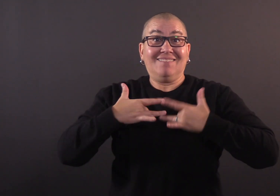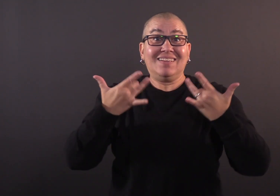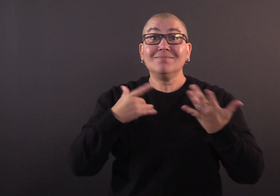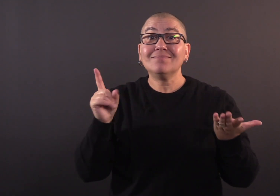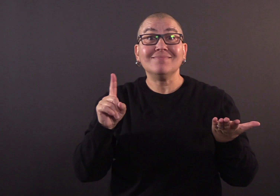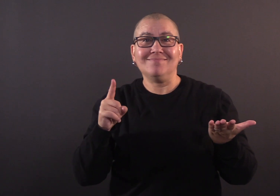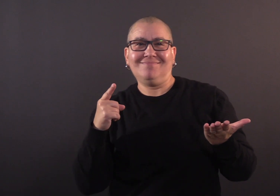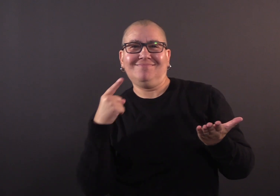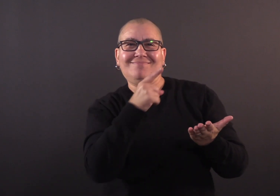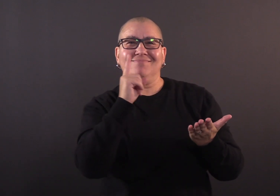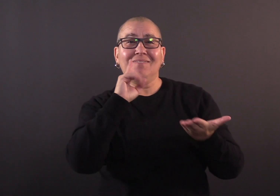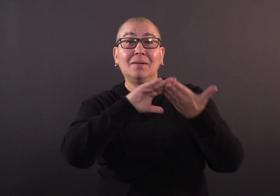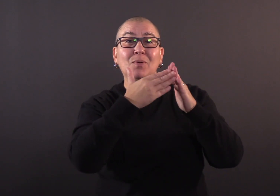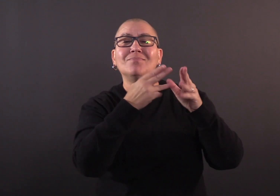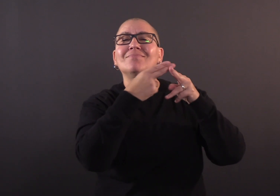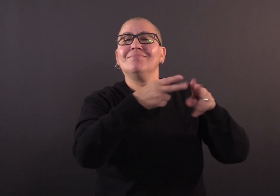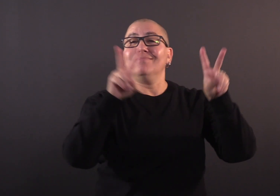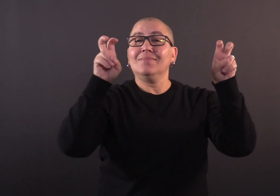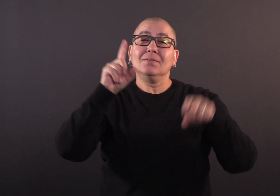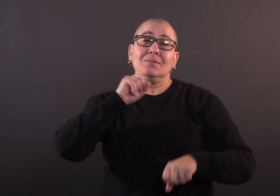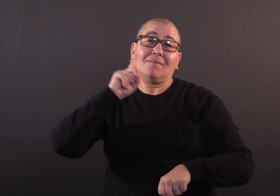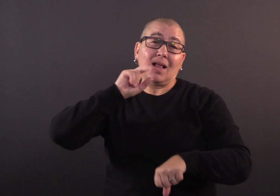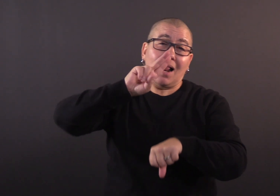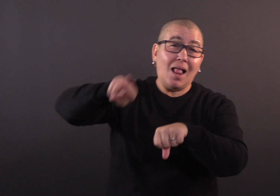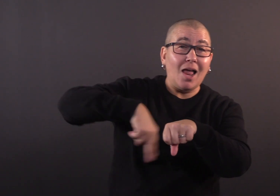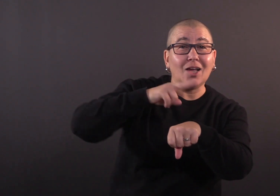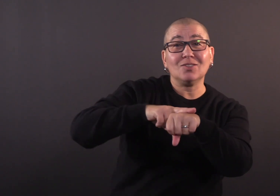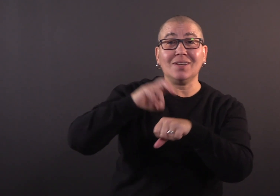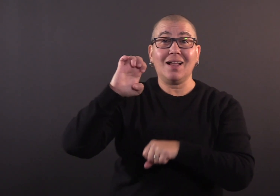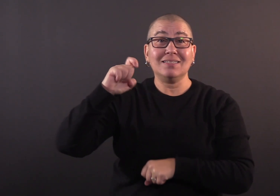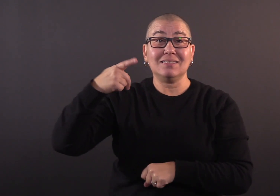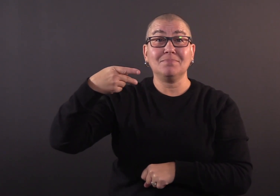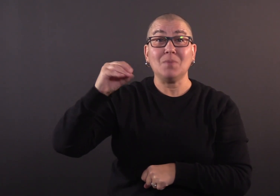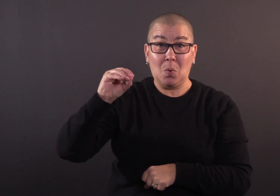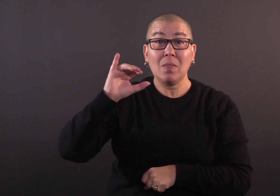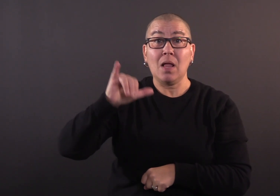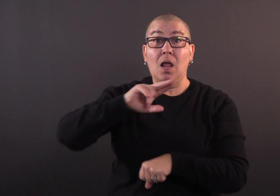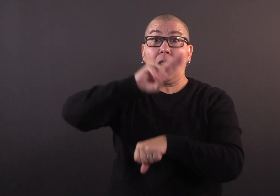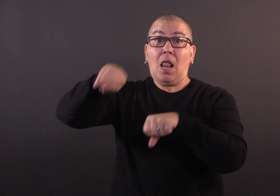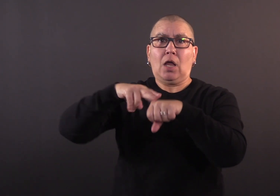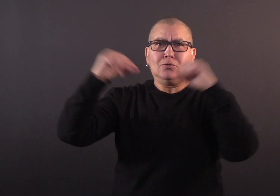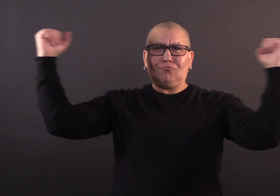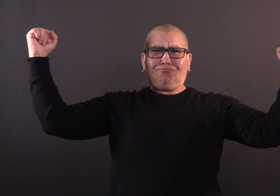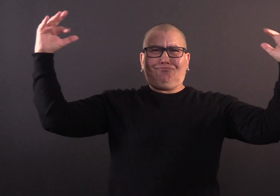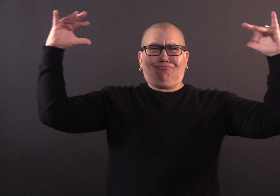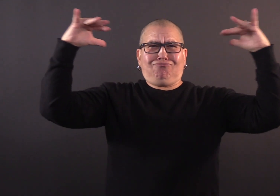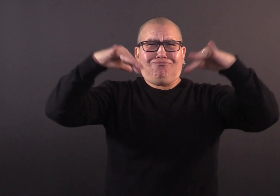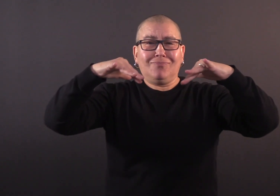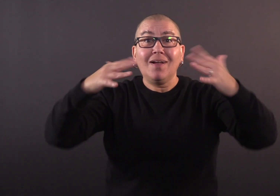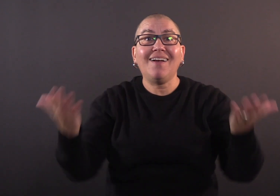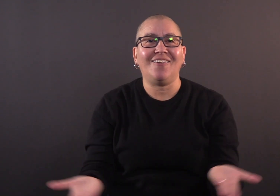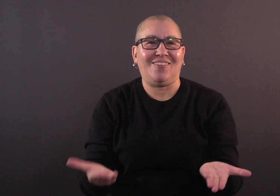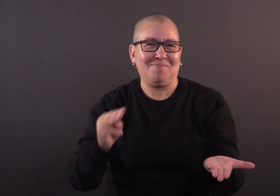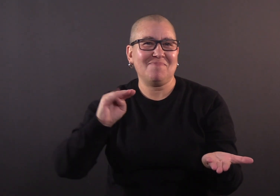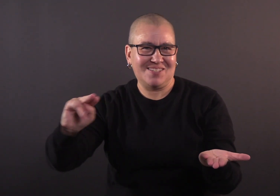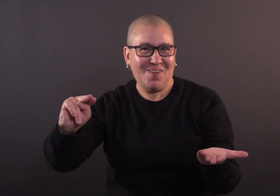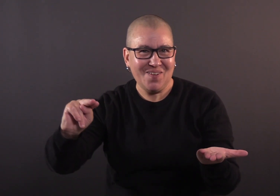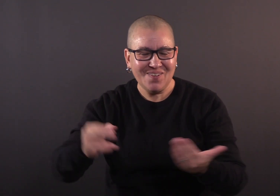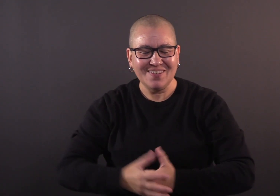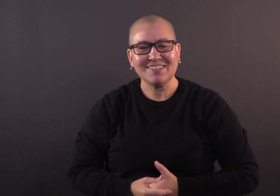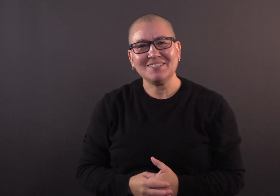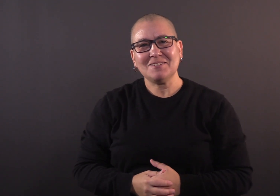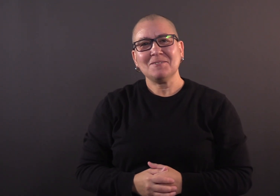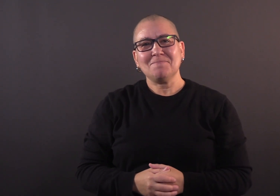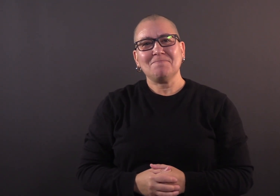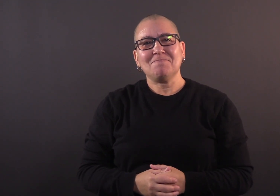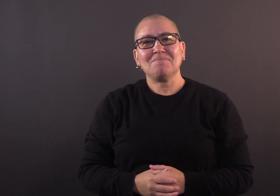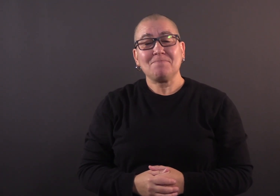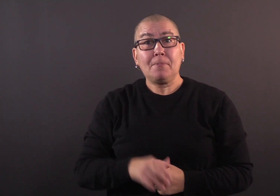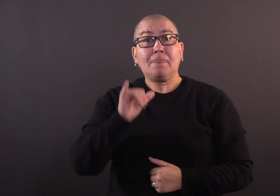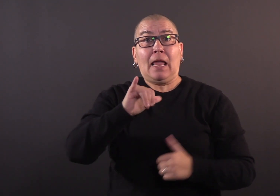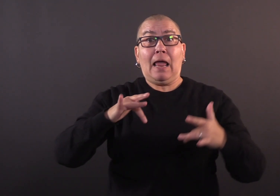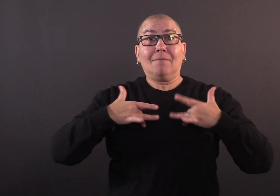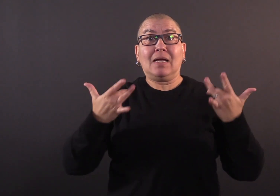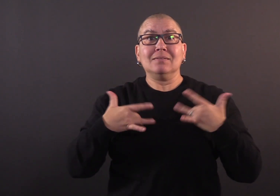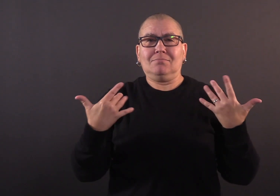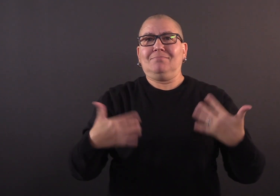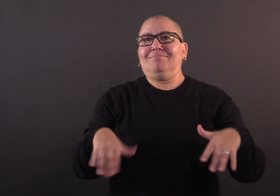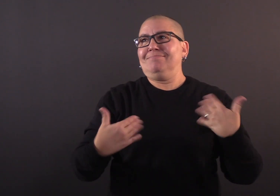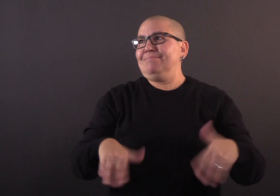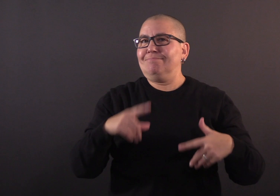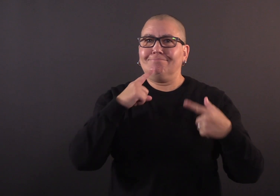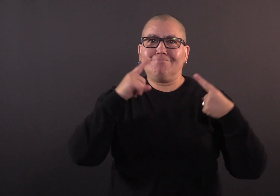a national gathering that took place in Minnesota. Incentives were provided to those who received